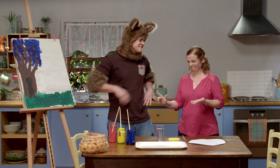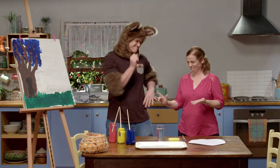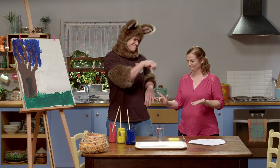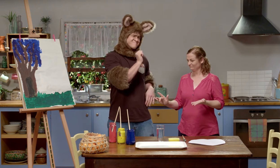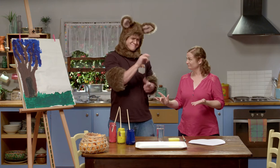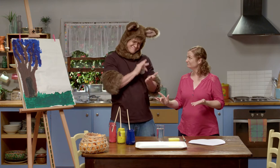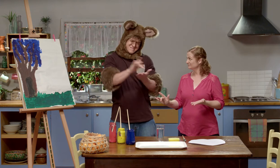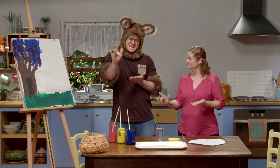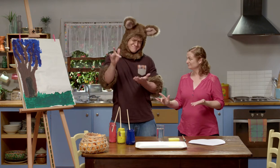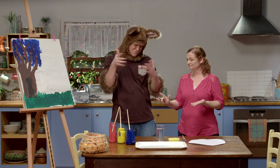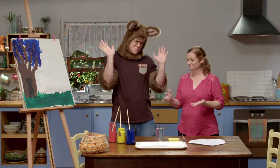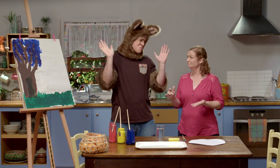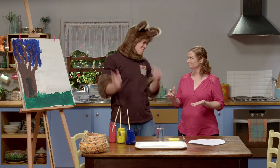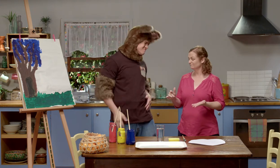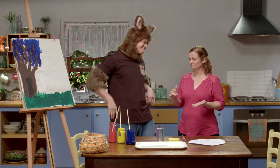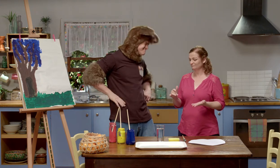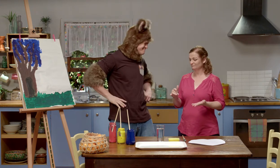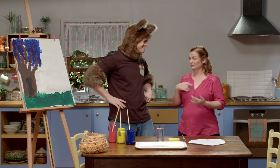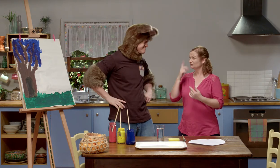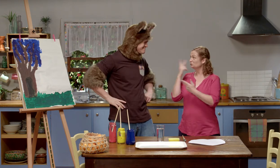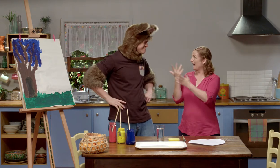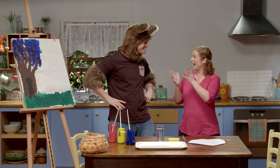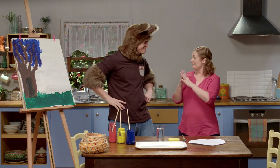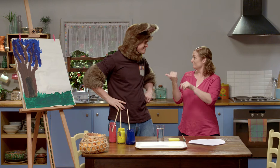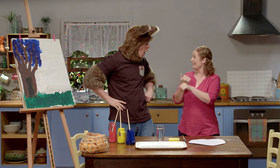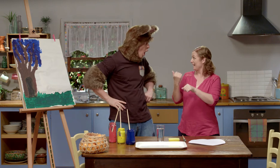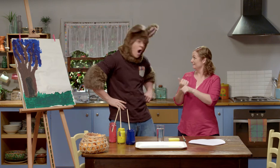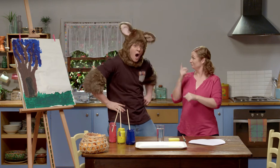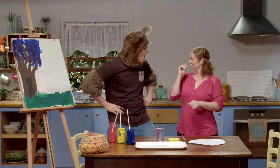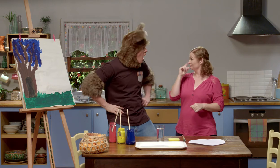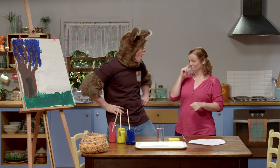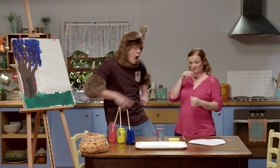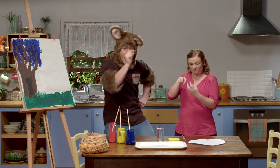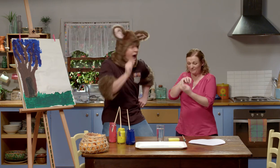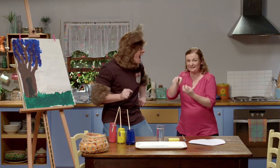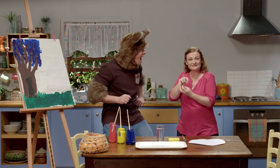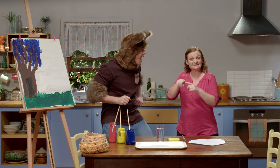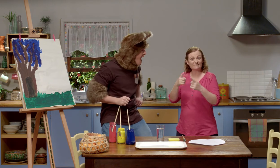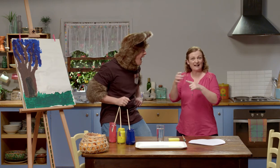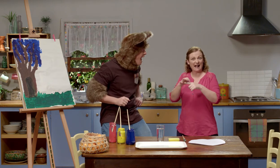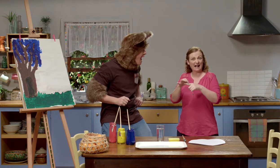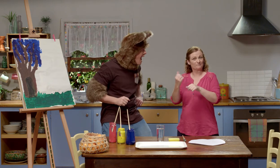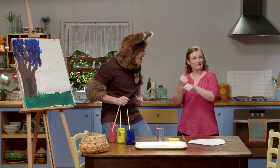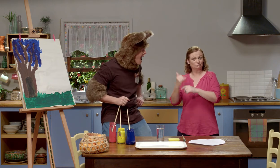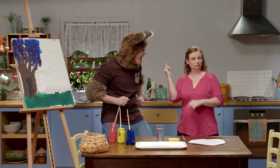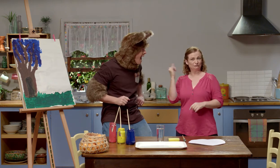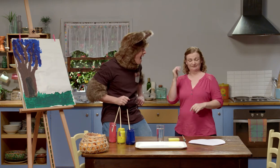Yep, it's all gone. Well I can show you how to make green paint. We can mix different colours